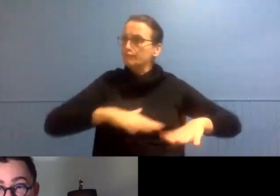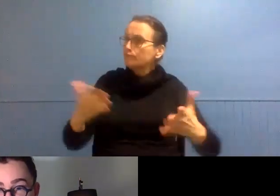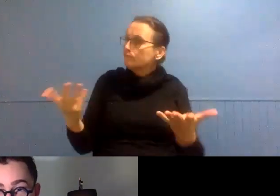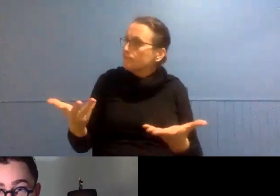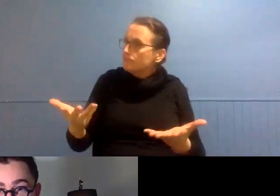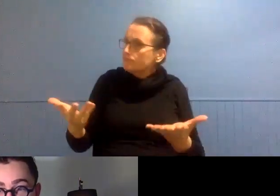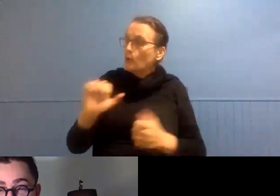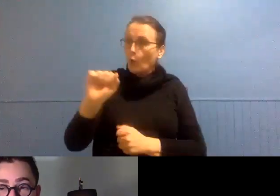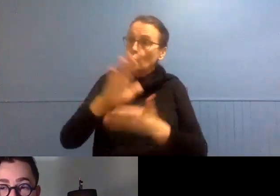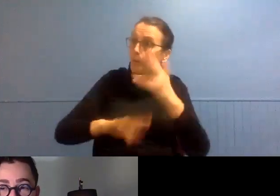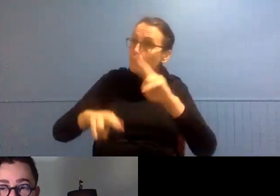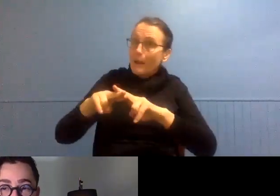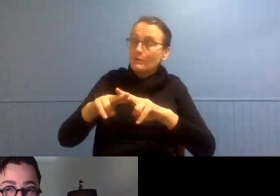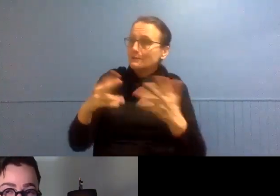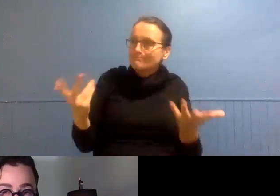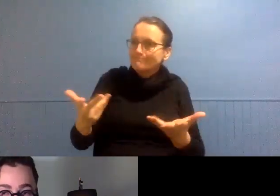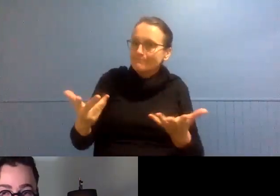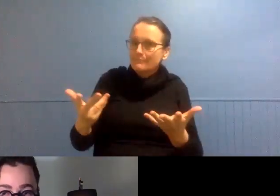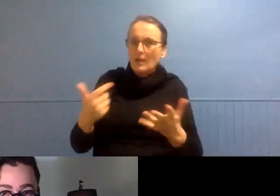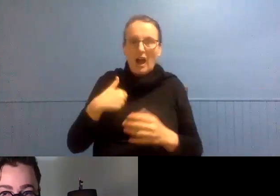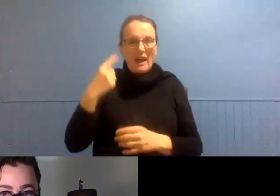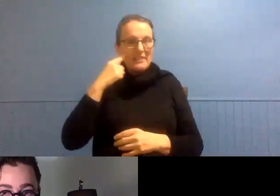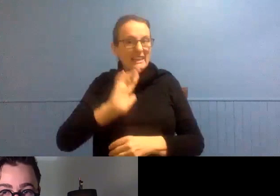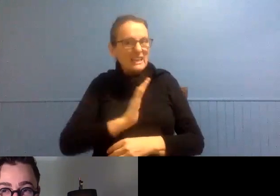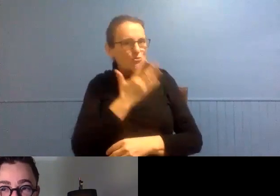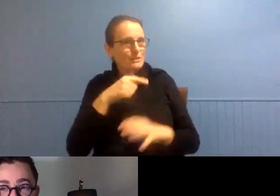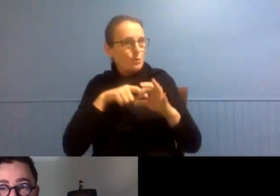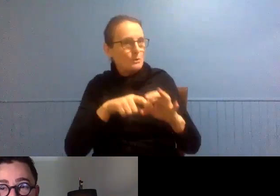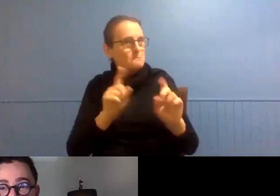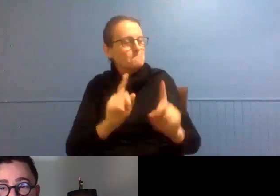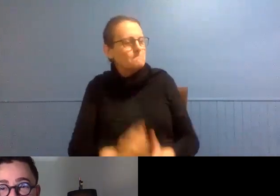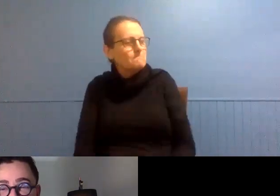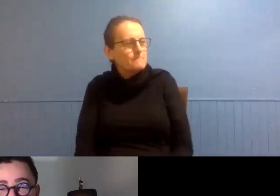belong? " I think that's an interesting question. MARK